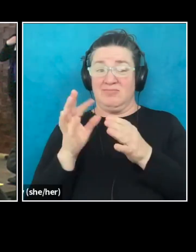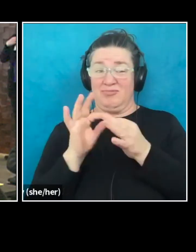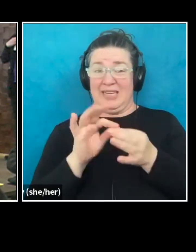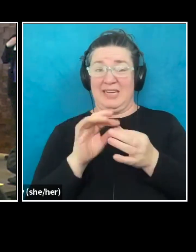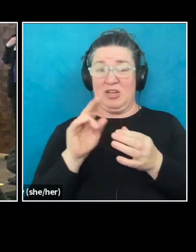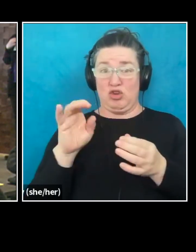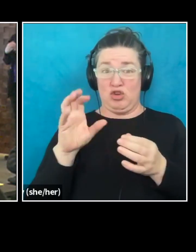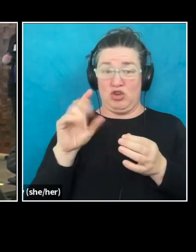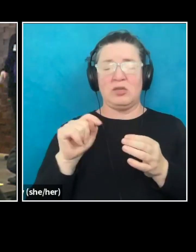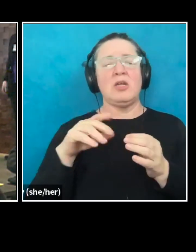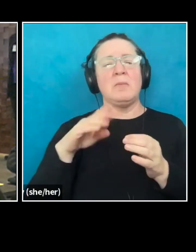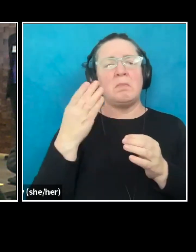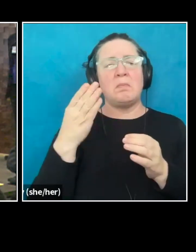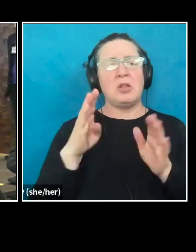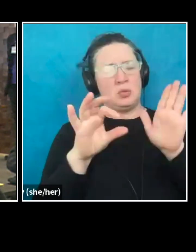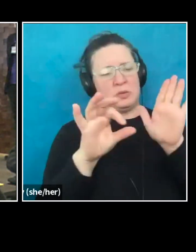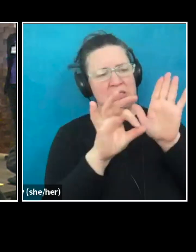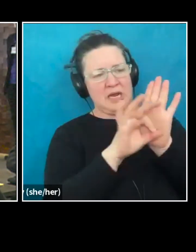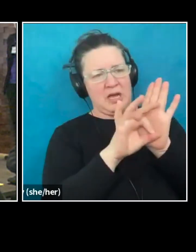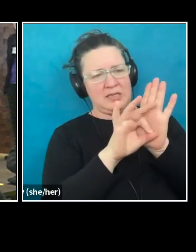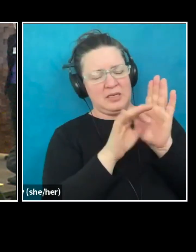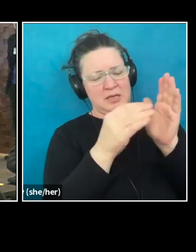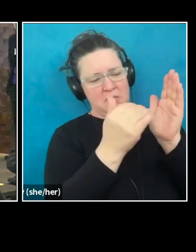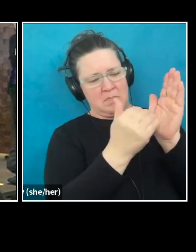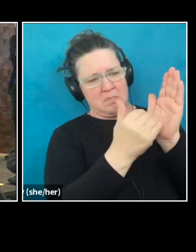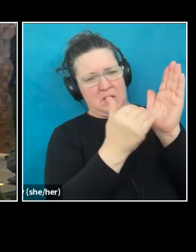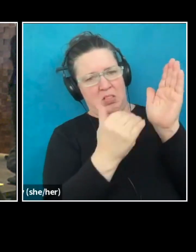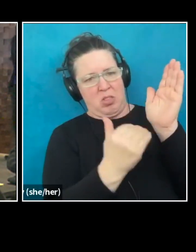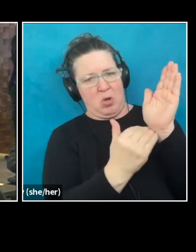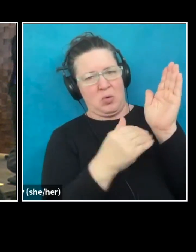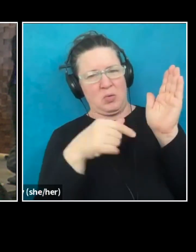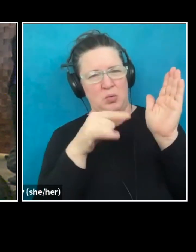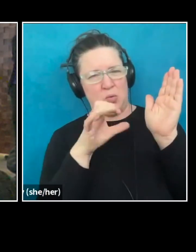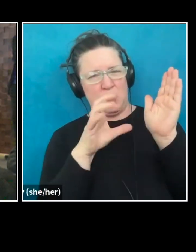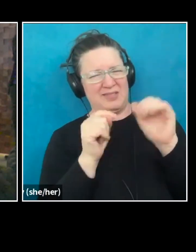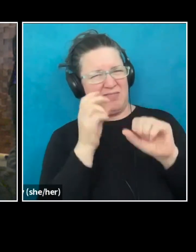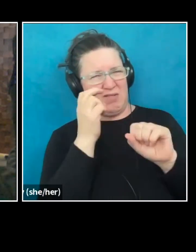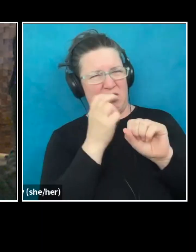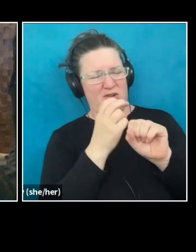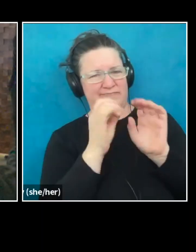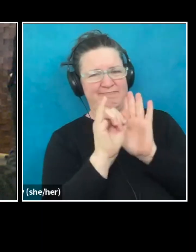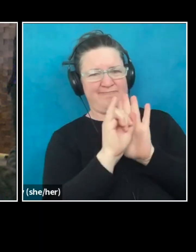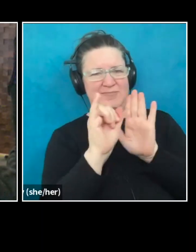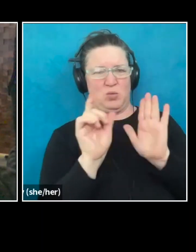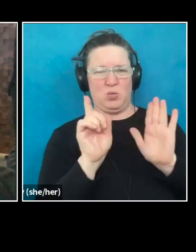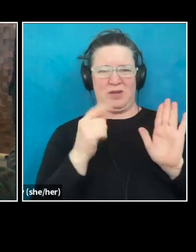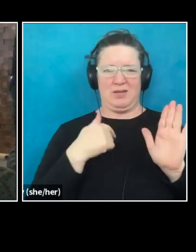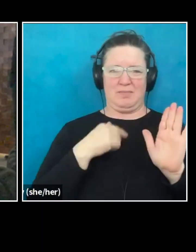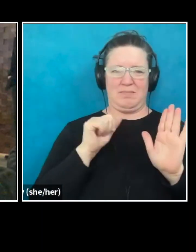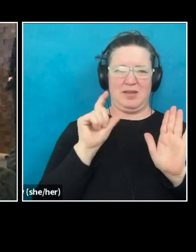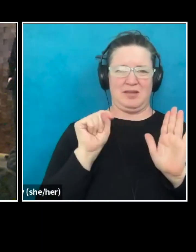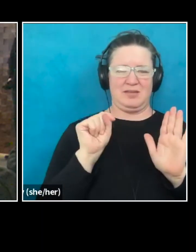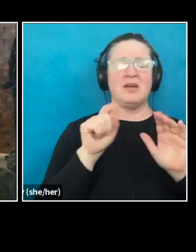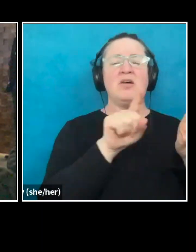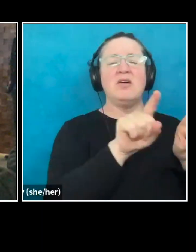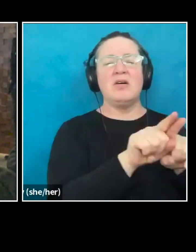to see where you are. And then the other thing was that when you're trying to like move your move the